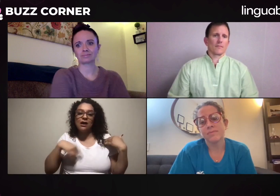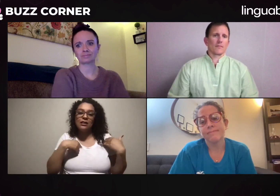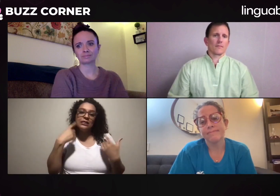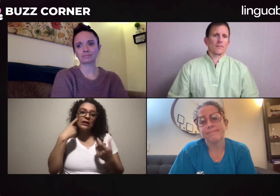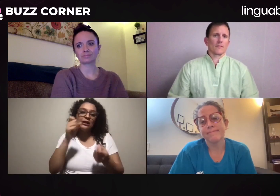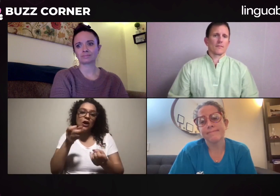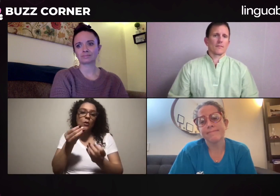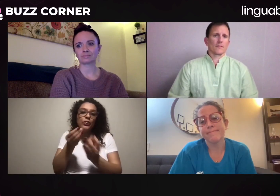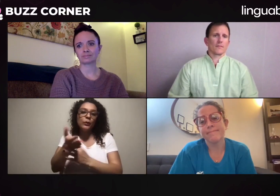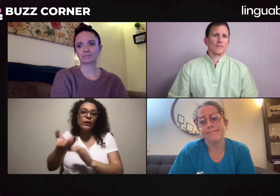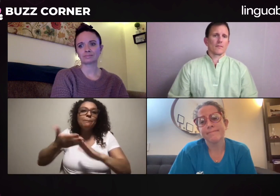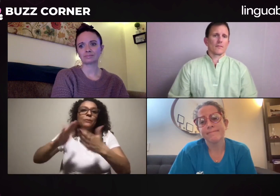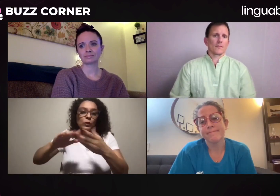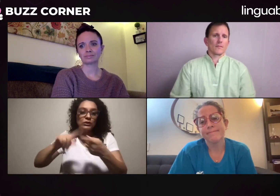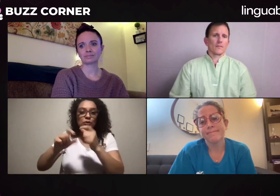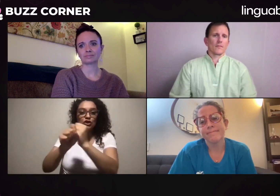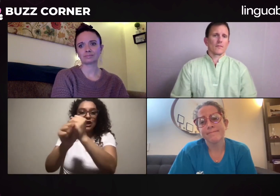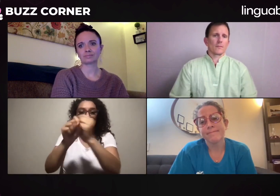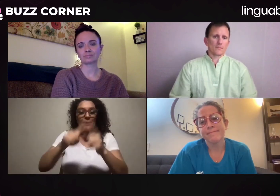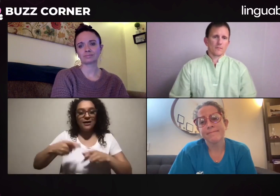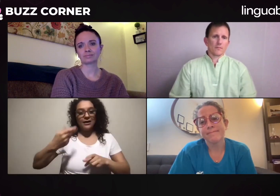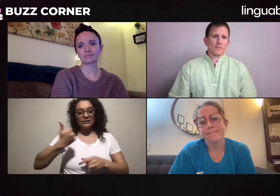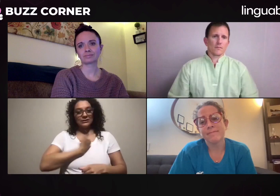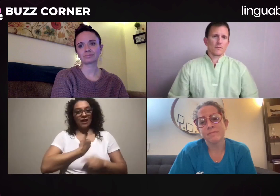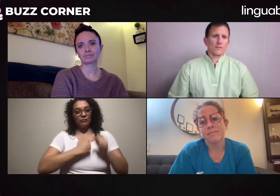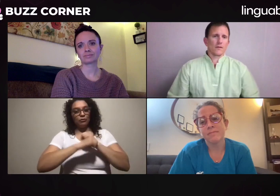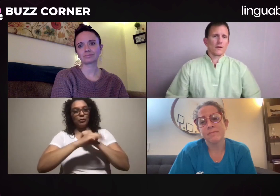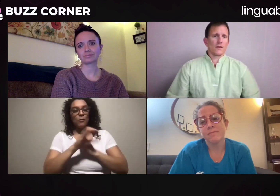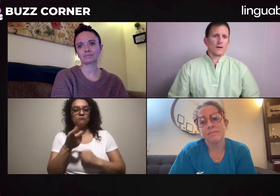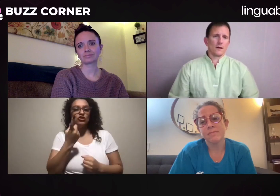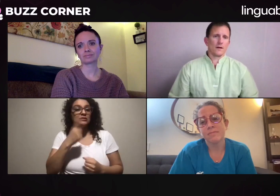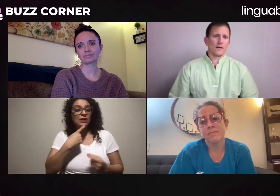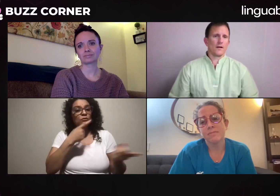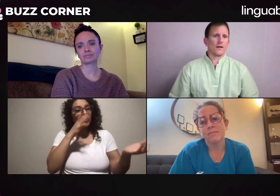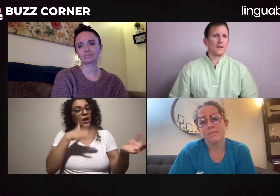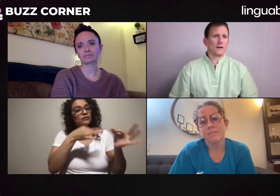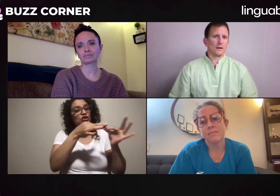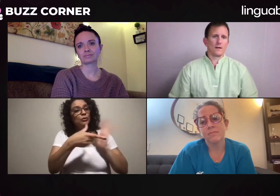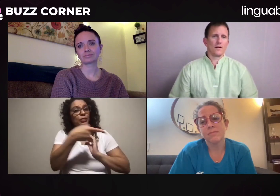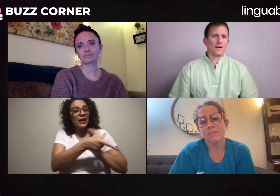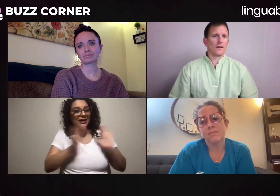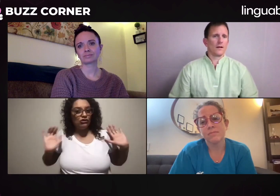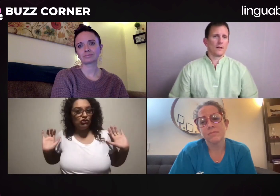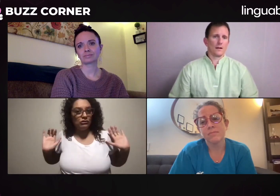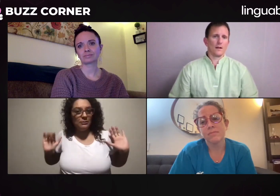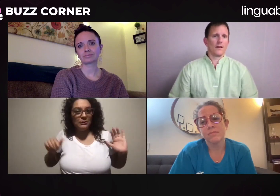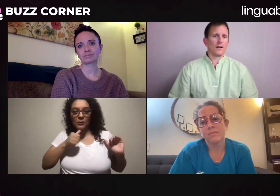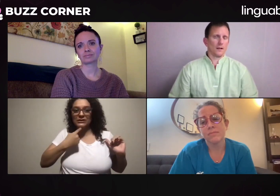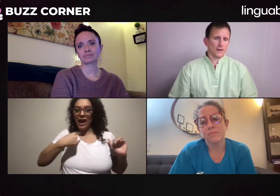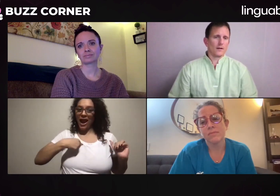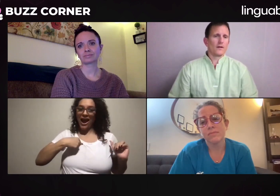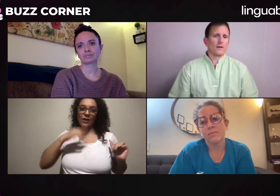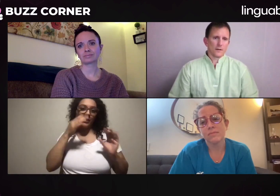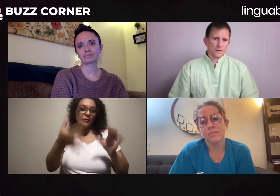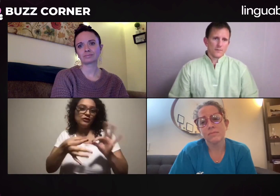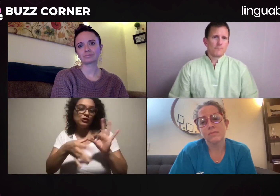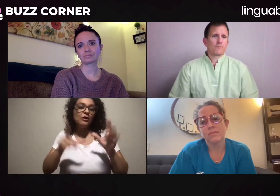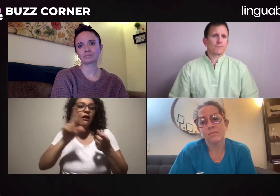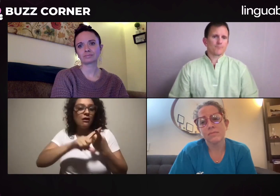I feel like you can go through the community to promote it, but self-promotion, just for saying you could just say something simply like interpretation will be provided